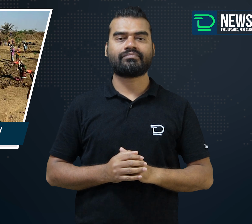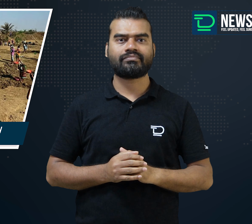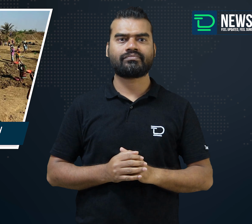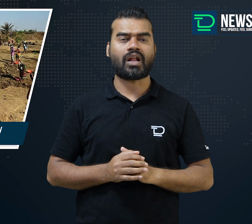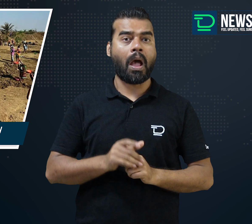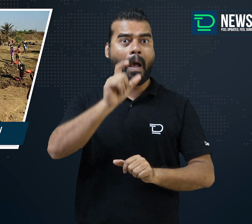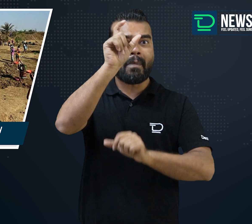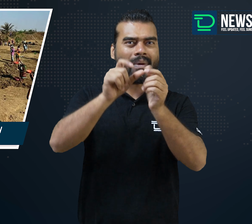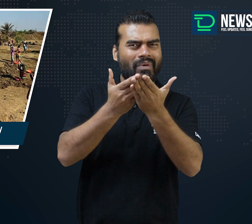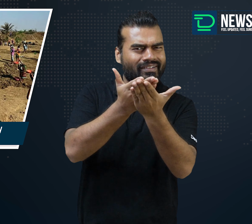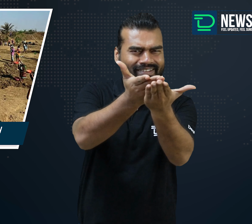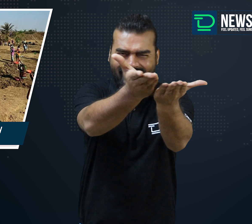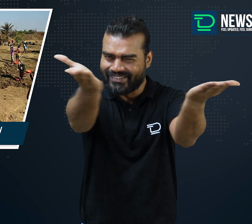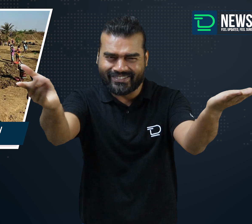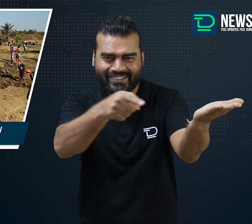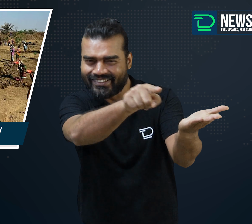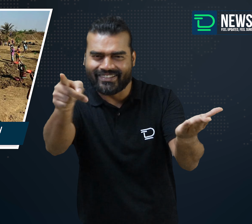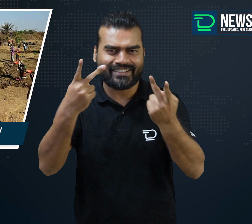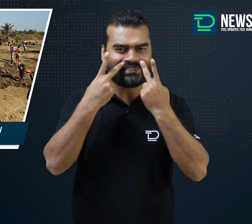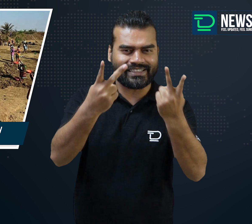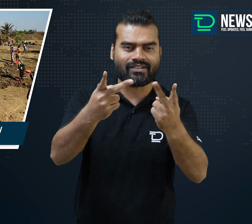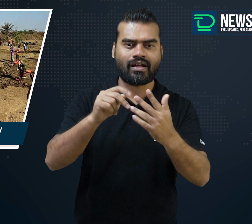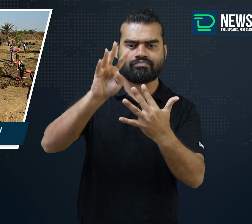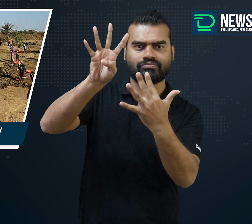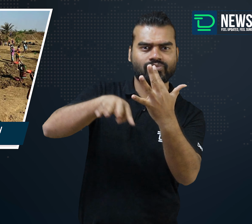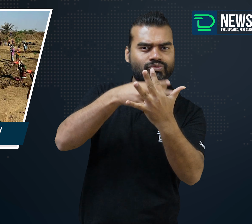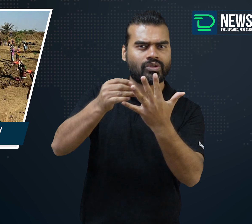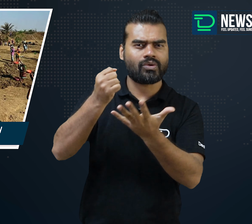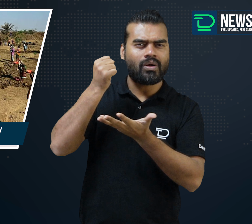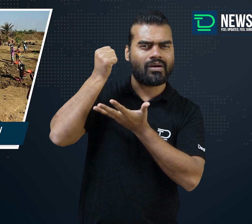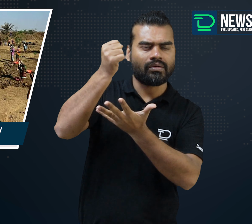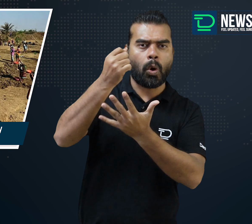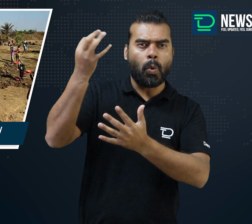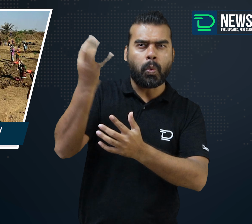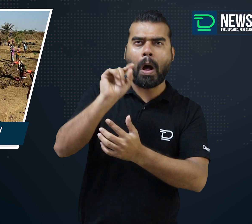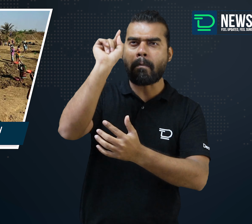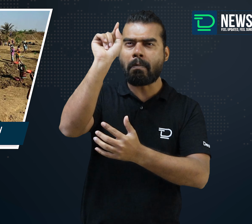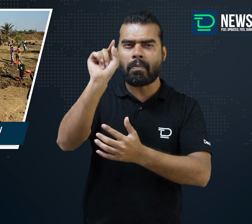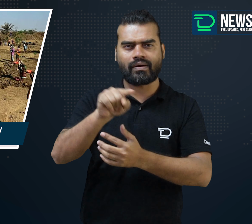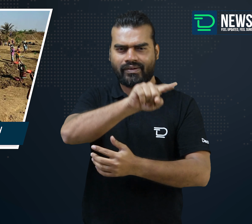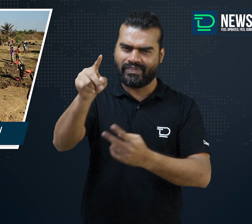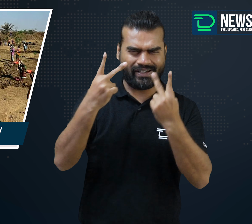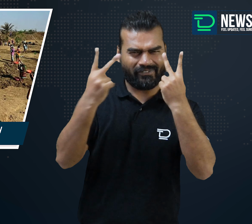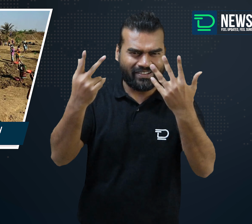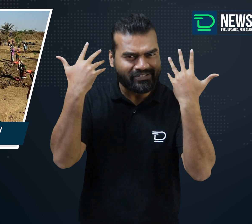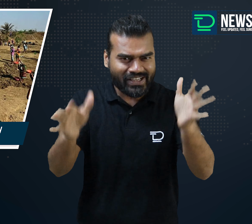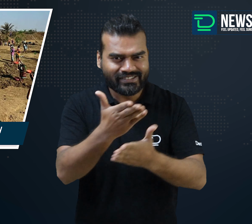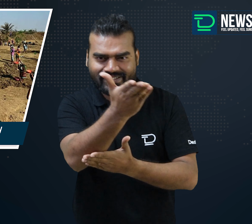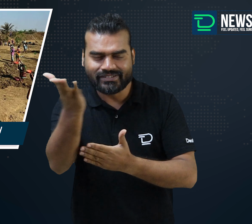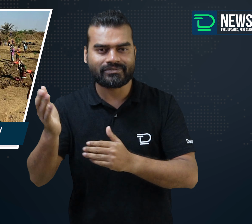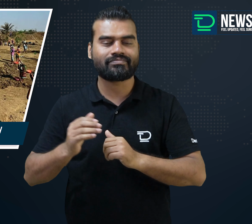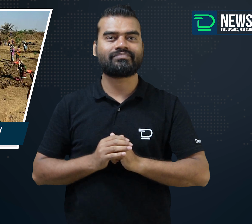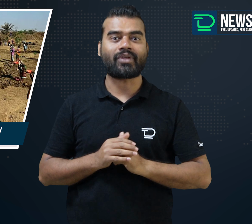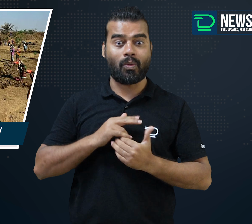These are the important things we saw in the budget.